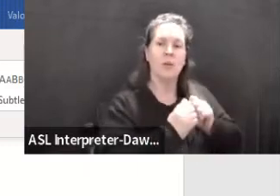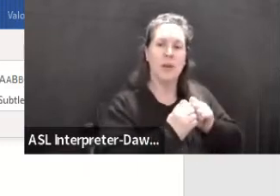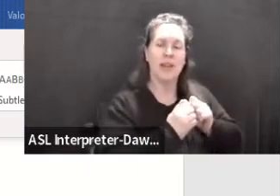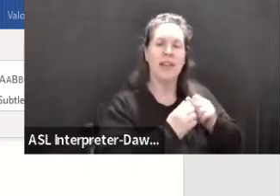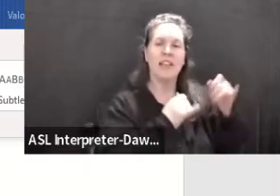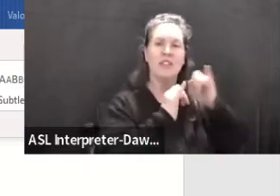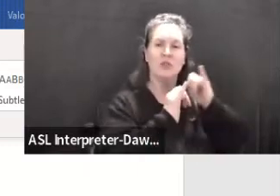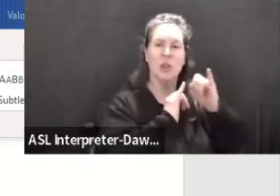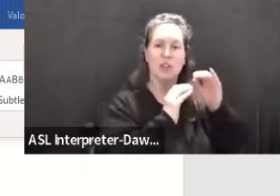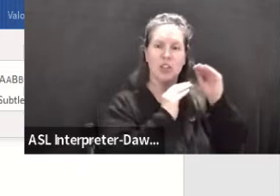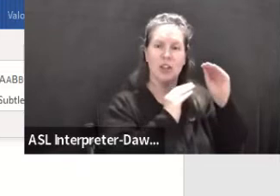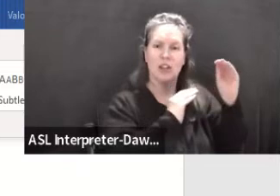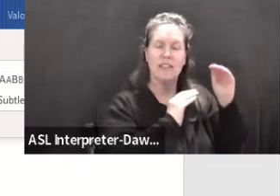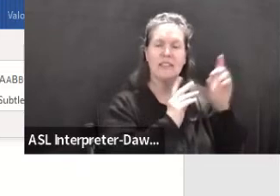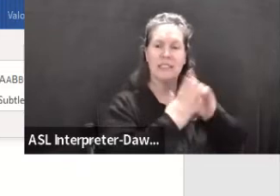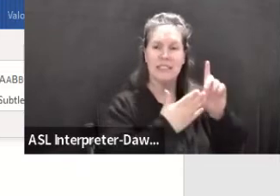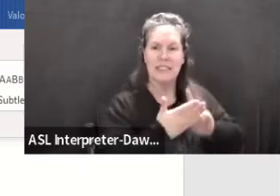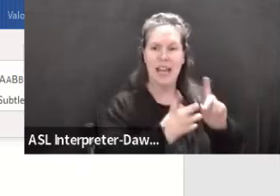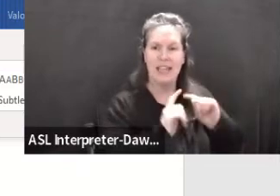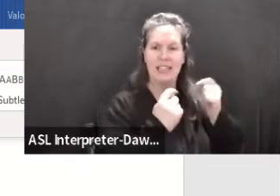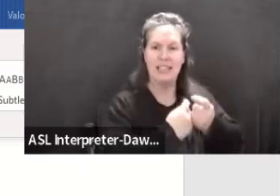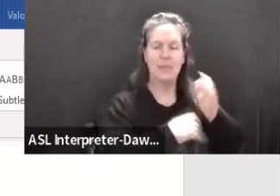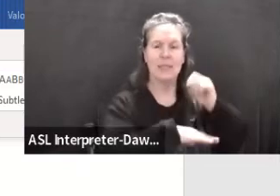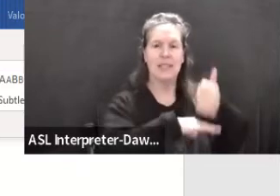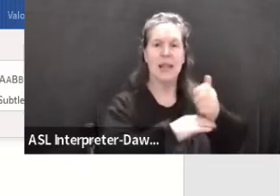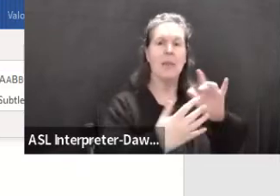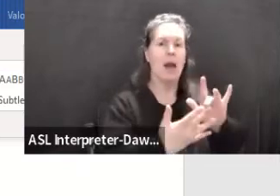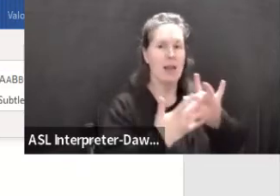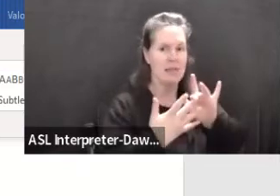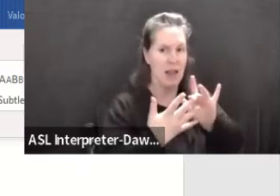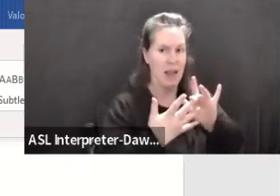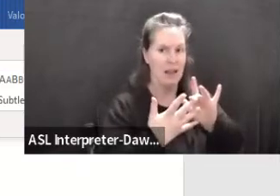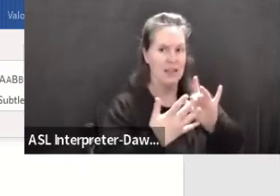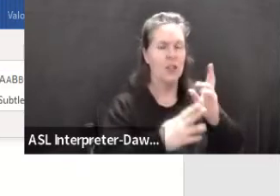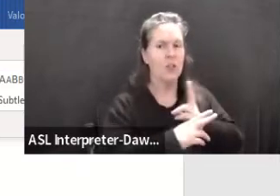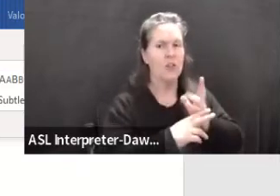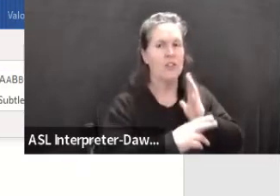to put together an online version using our learning management system.